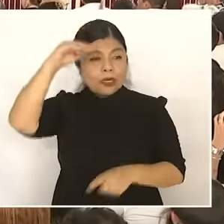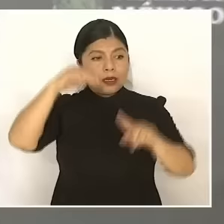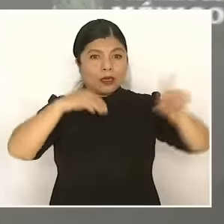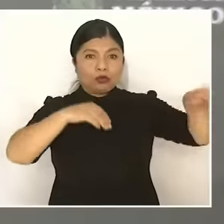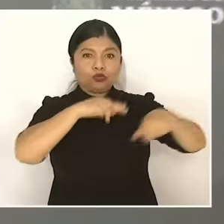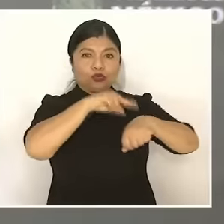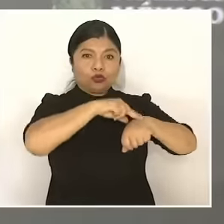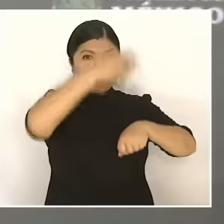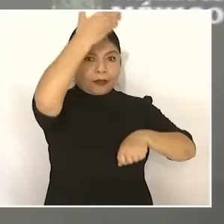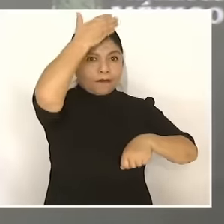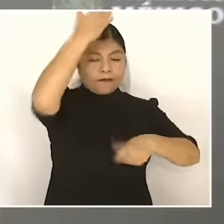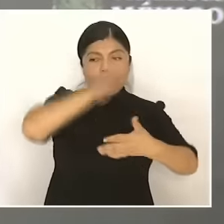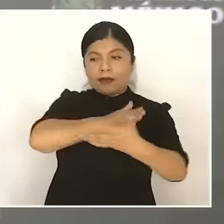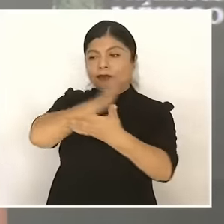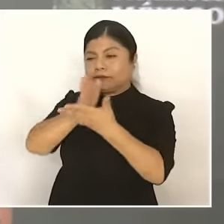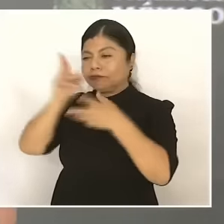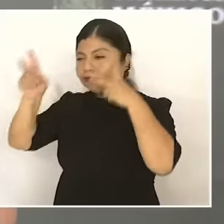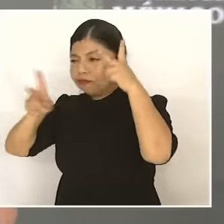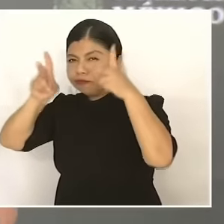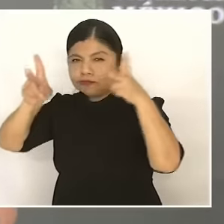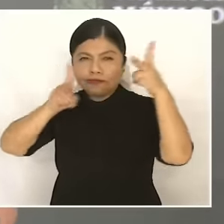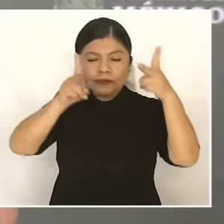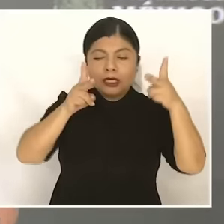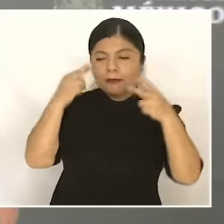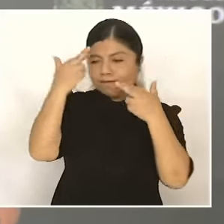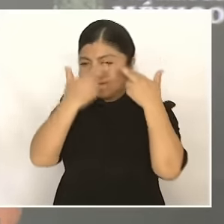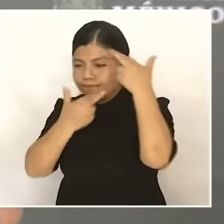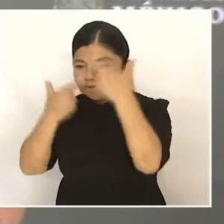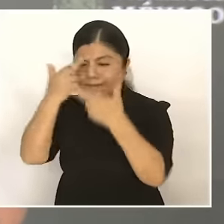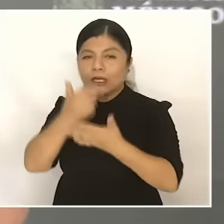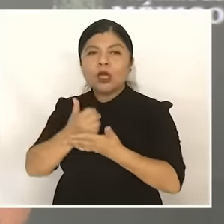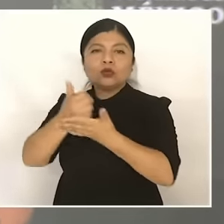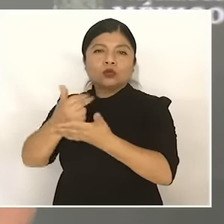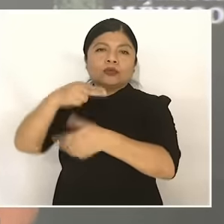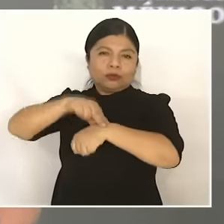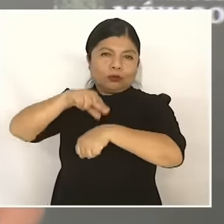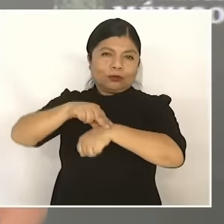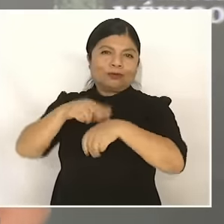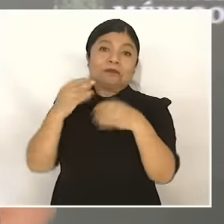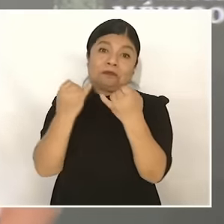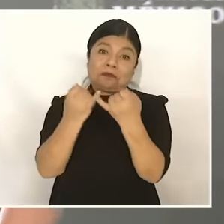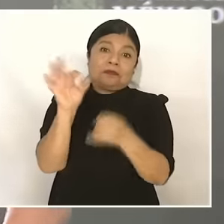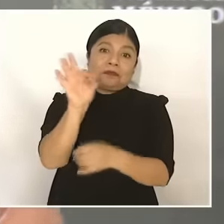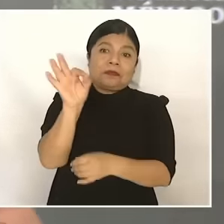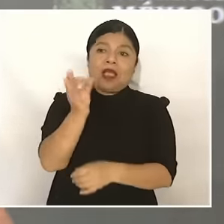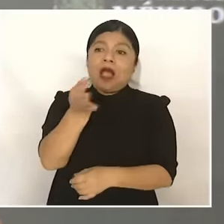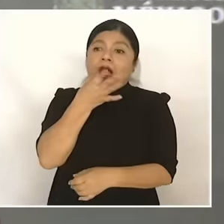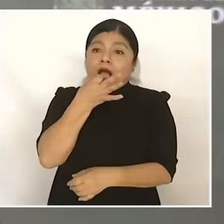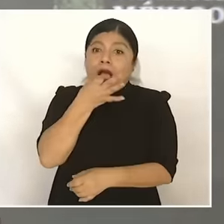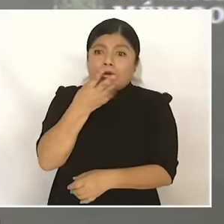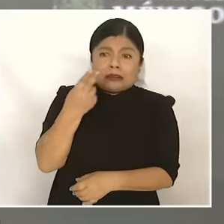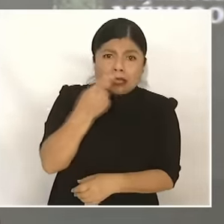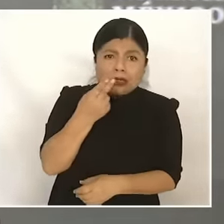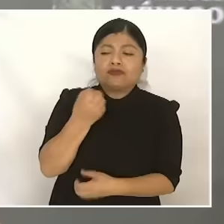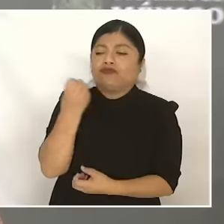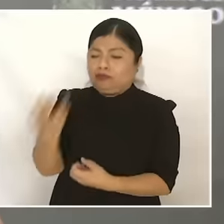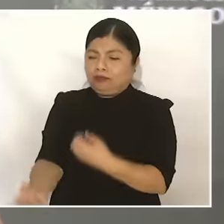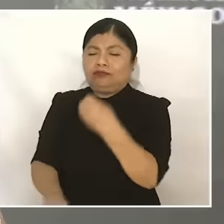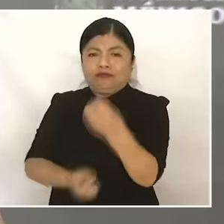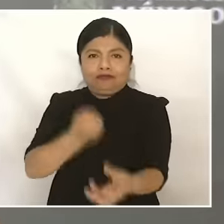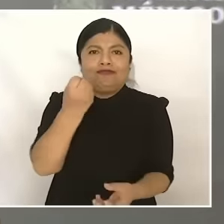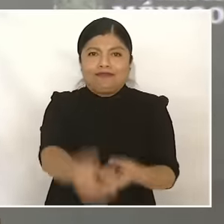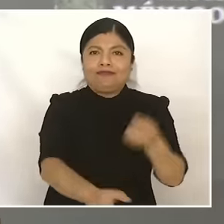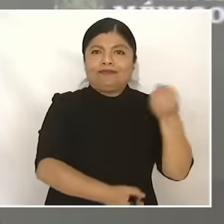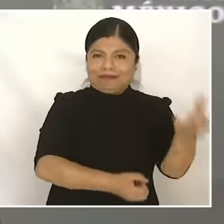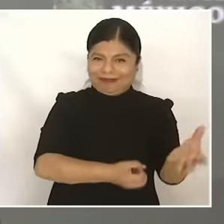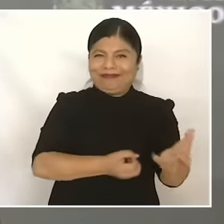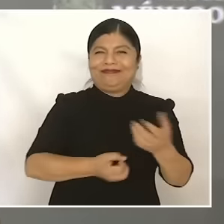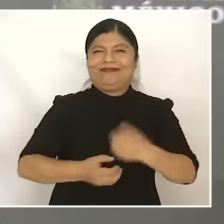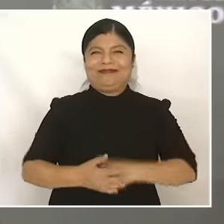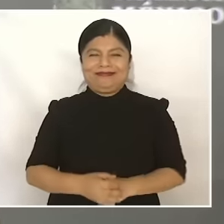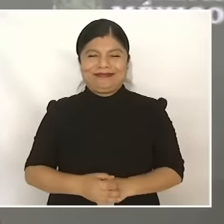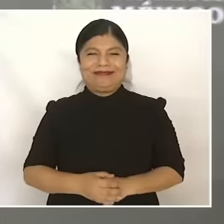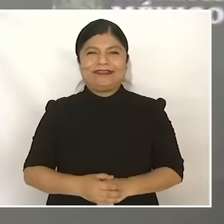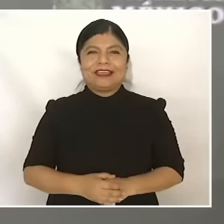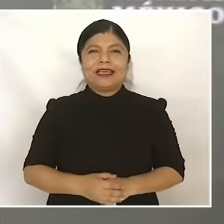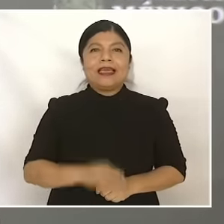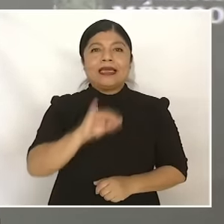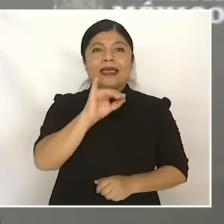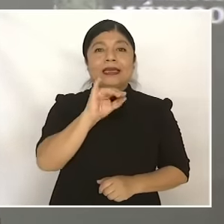also medicines, well-being, strengthening public education, the